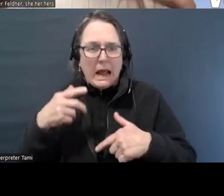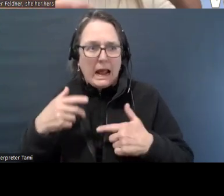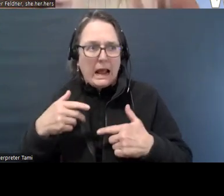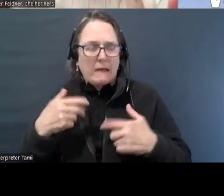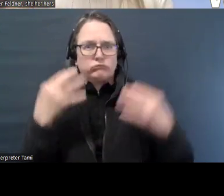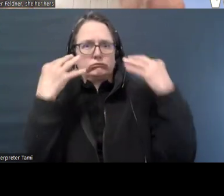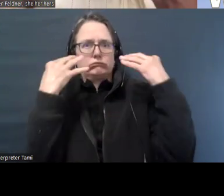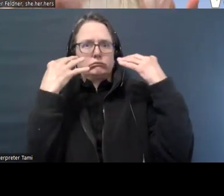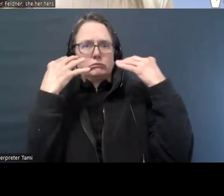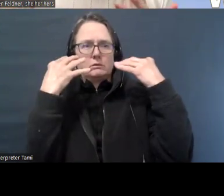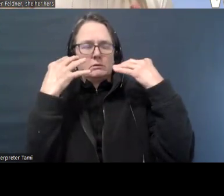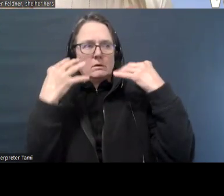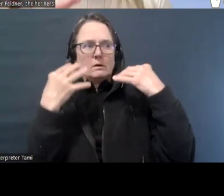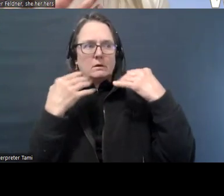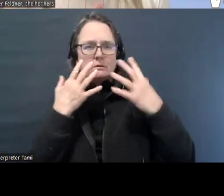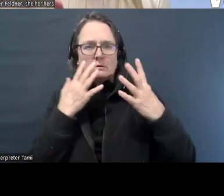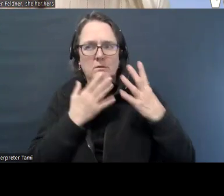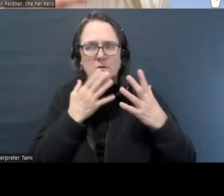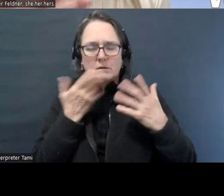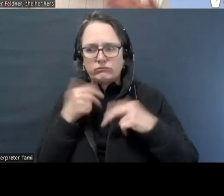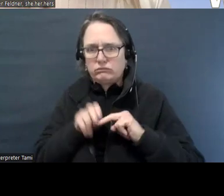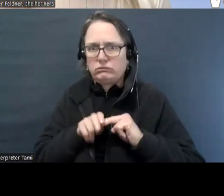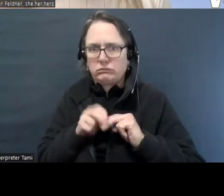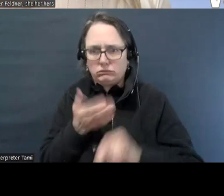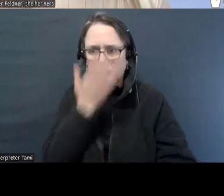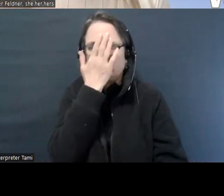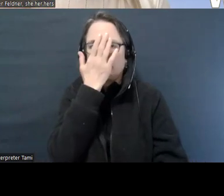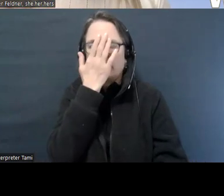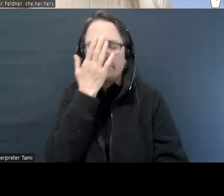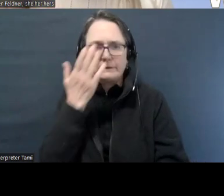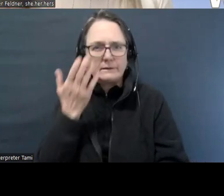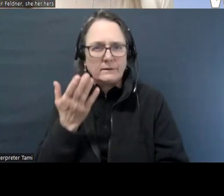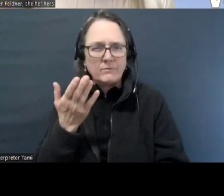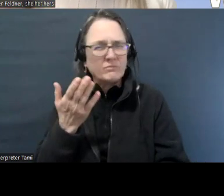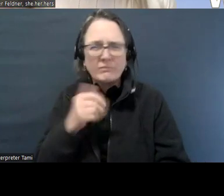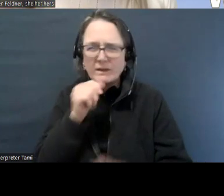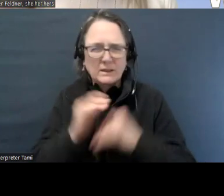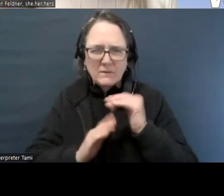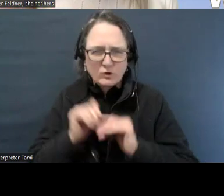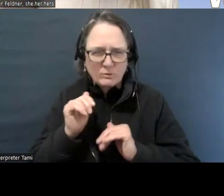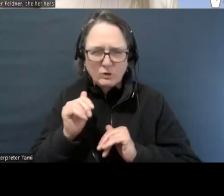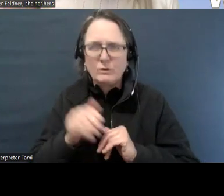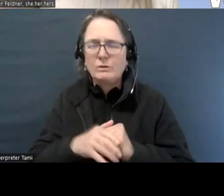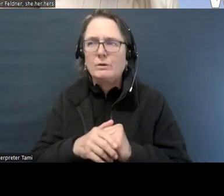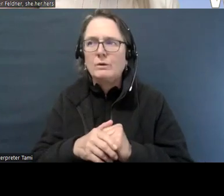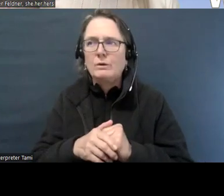So those types of accessibility audits where you're actually kind of tagging along and learning from that person as an expert